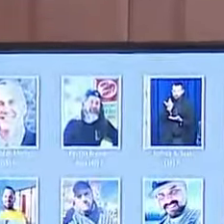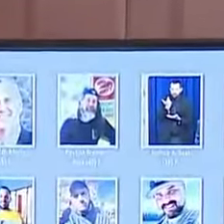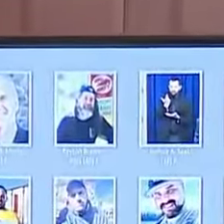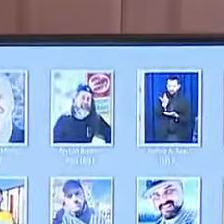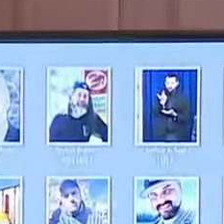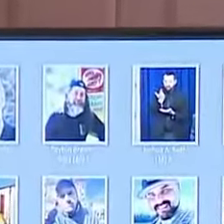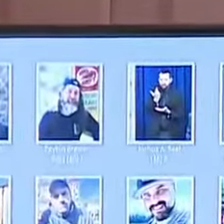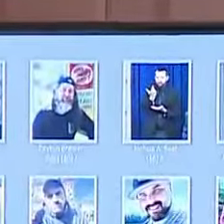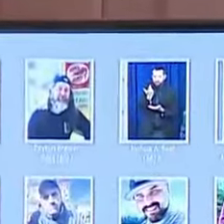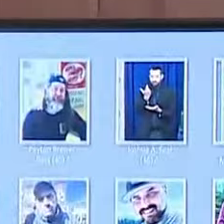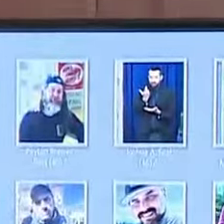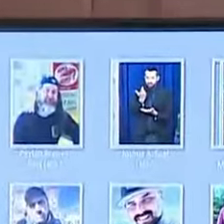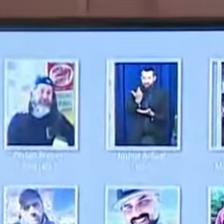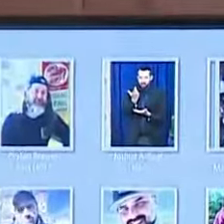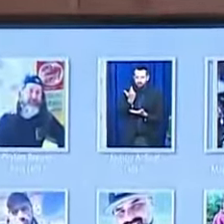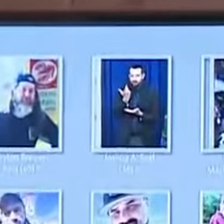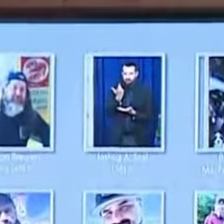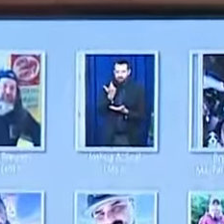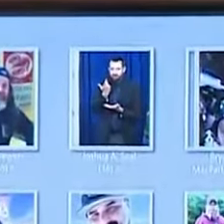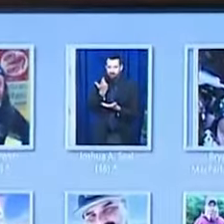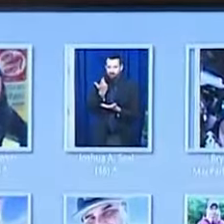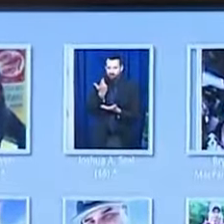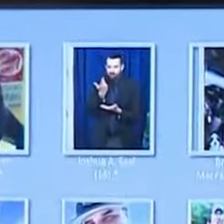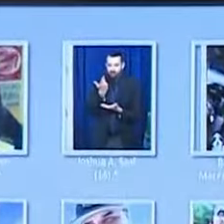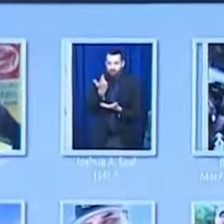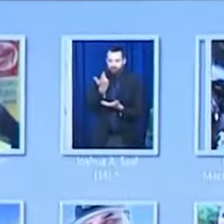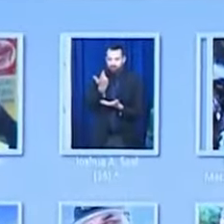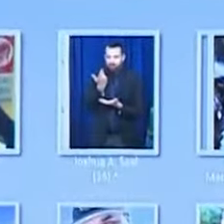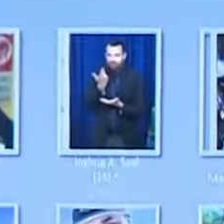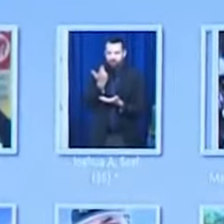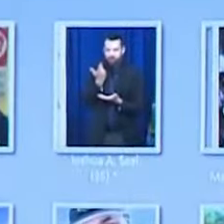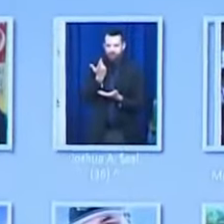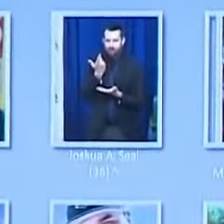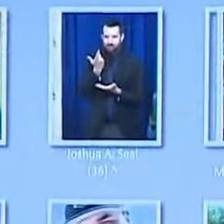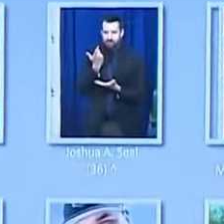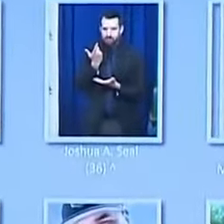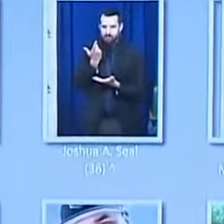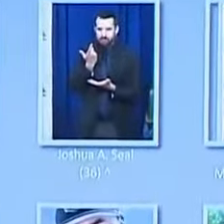SMILING, DOING WHAT THEY LOVE, AGAIN, AS THAT SEARCH FOR THE SUSPECT CONTINUES. POLICE THIS POLICE CHIEF,